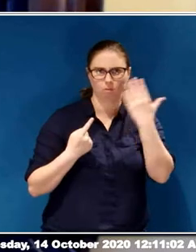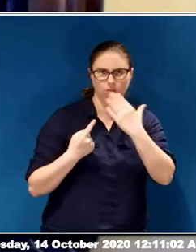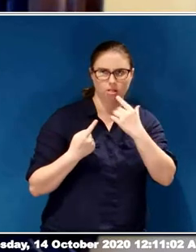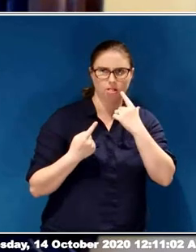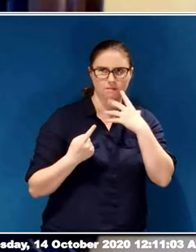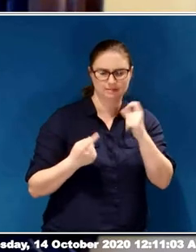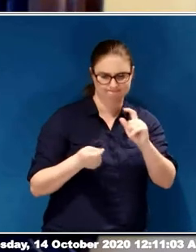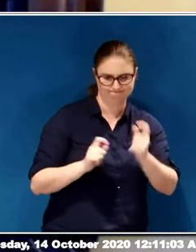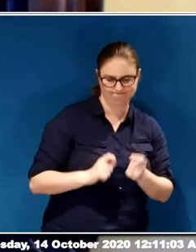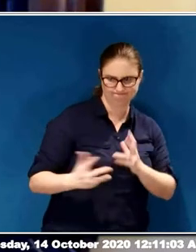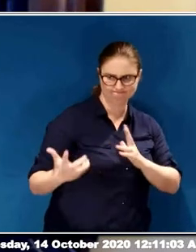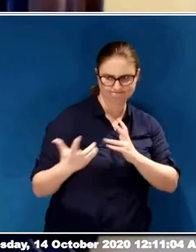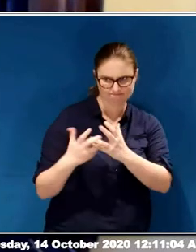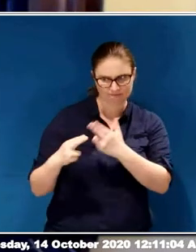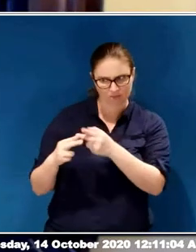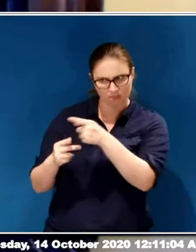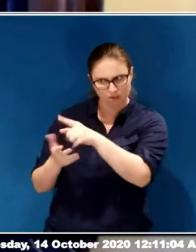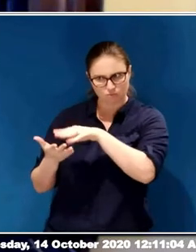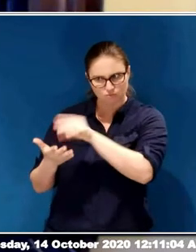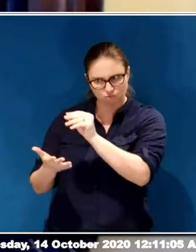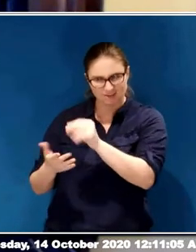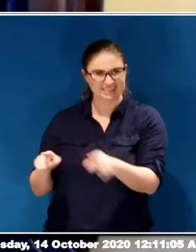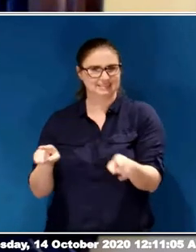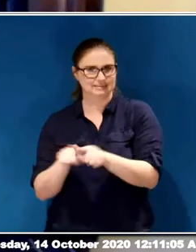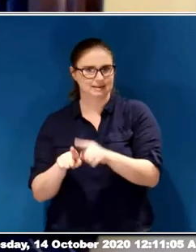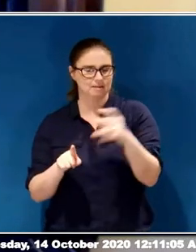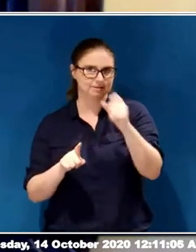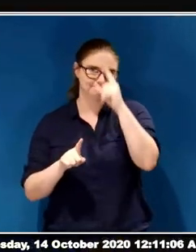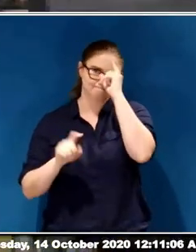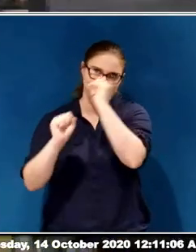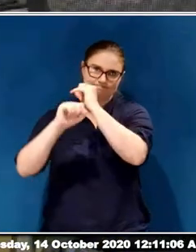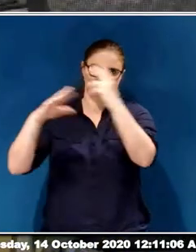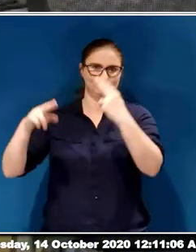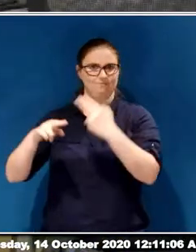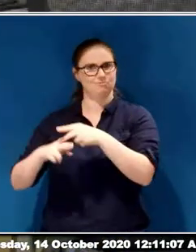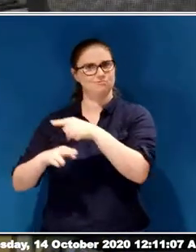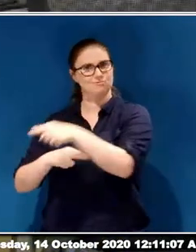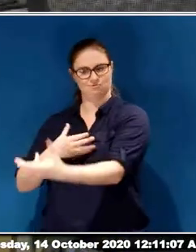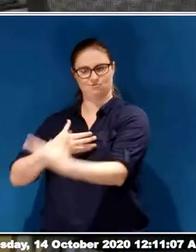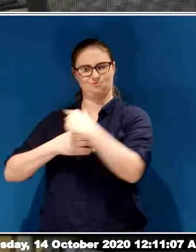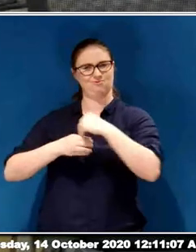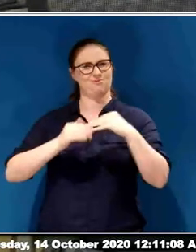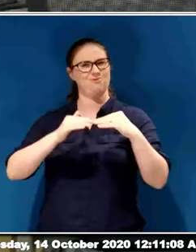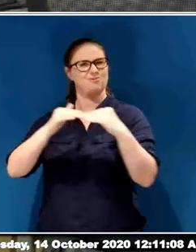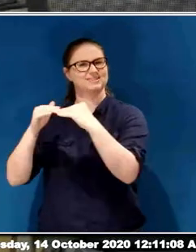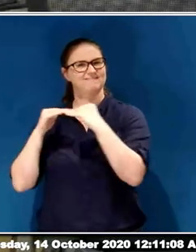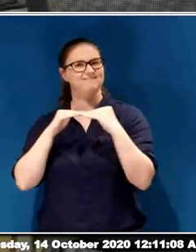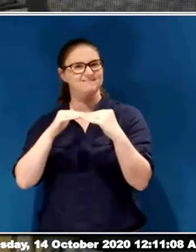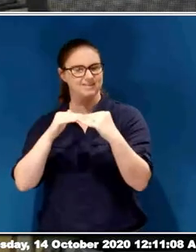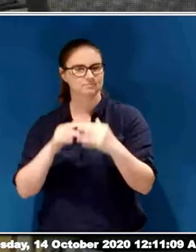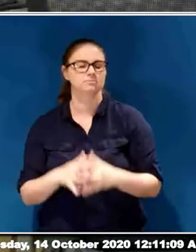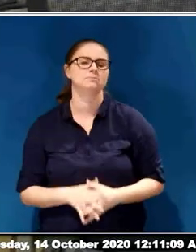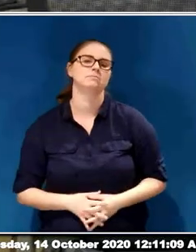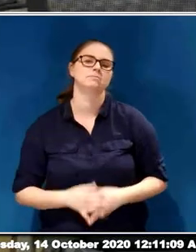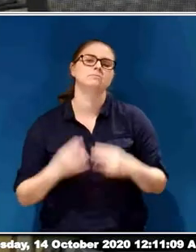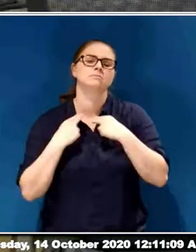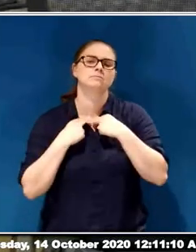And we've heard and will hear some examples of families and students' impressions and experiences.